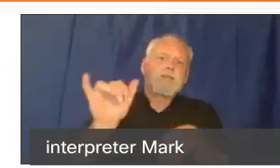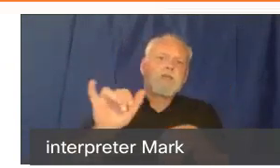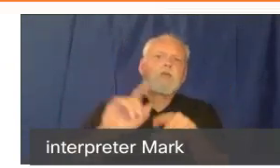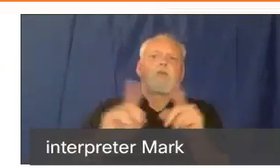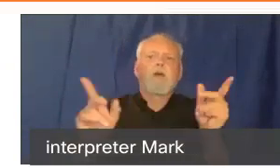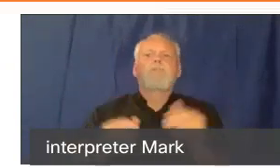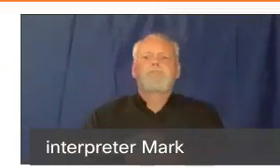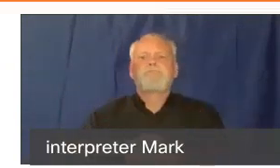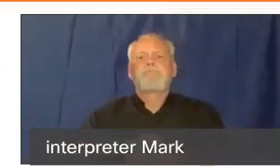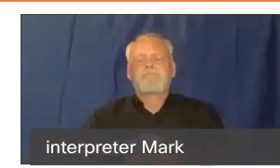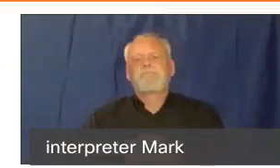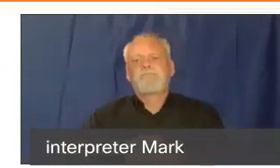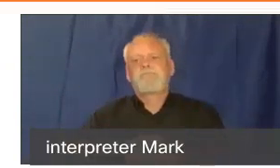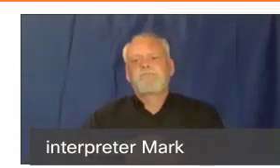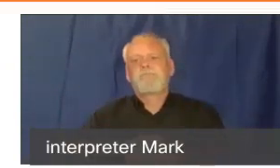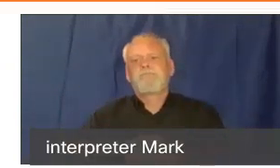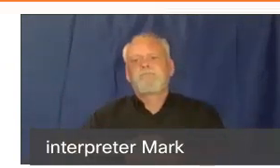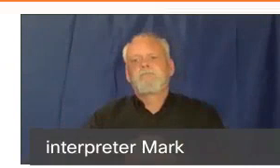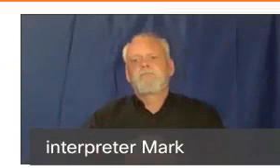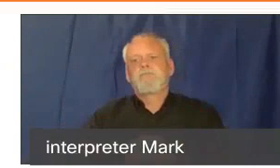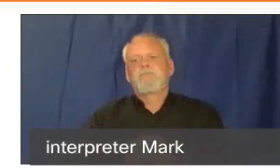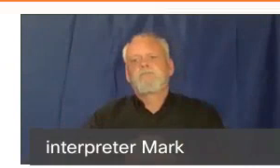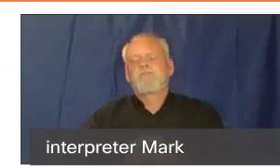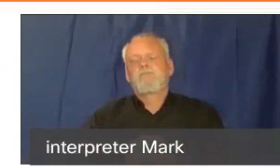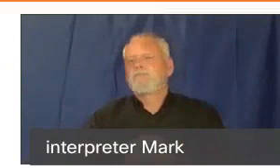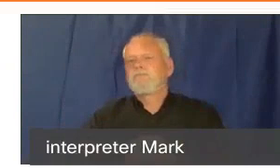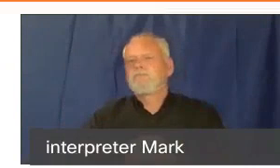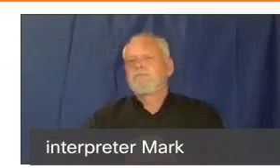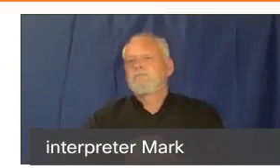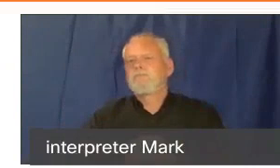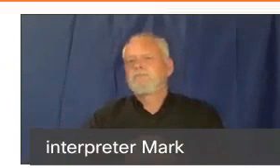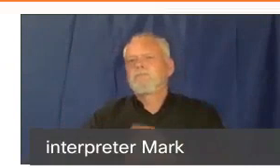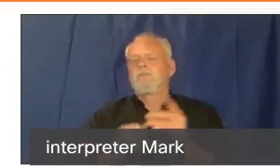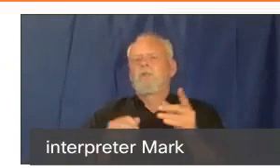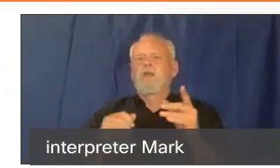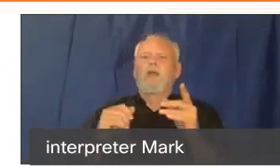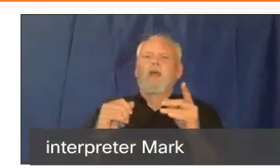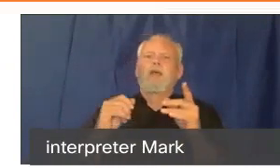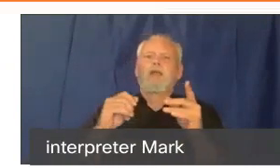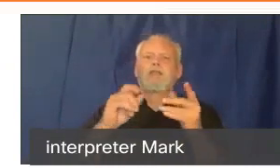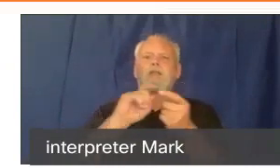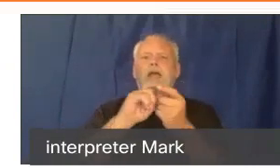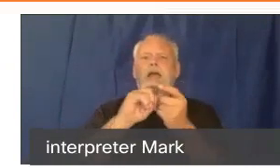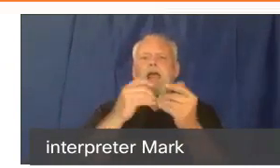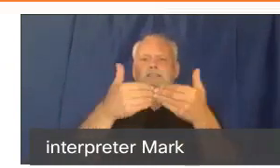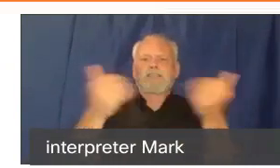Thompson and put them. The traffic signal on it's on the line, and that That'll continue.